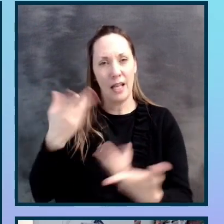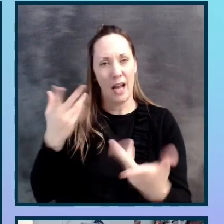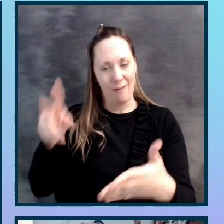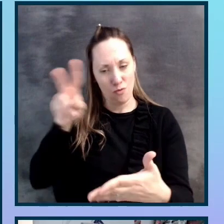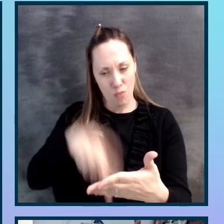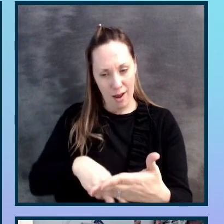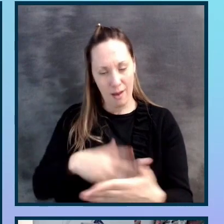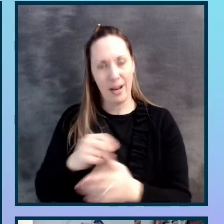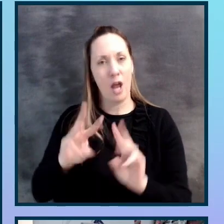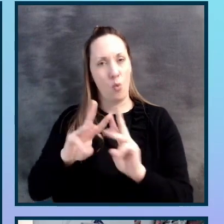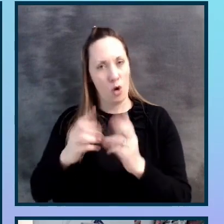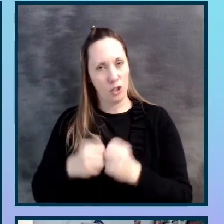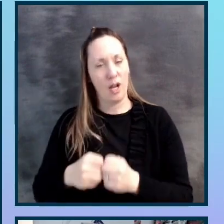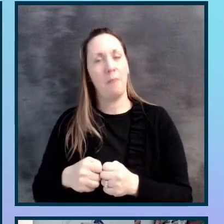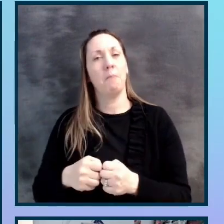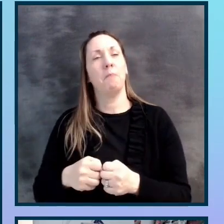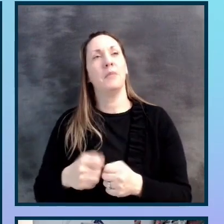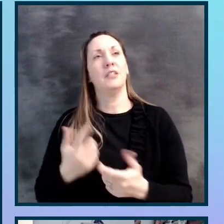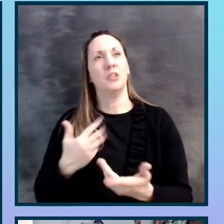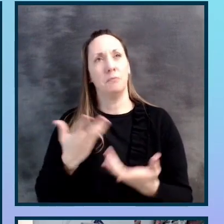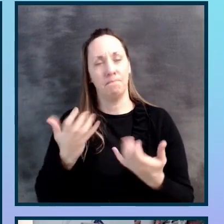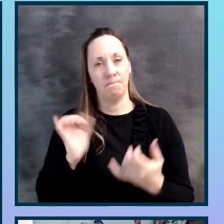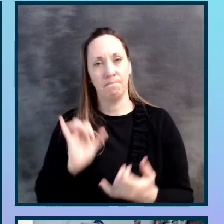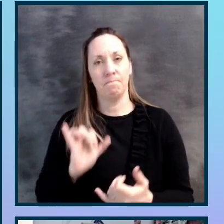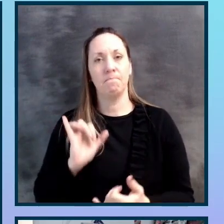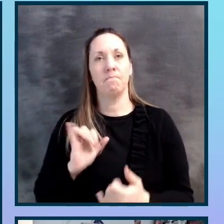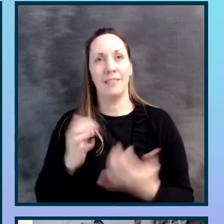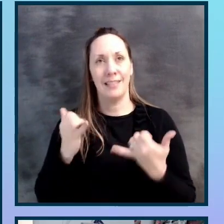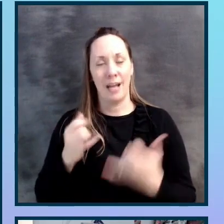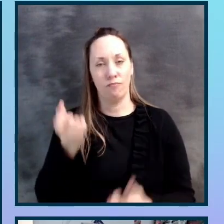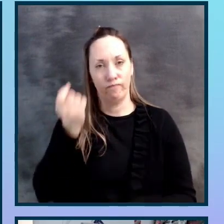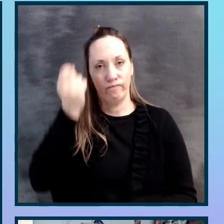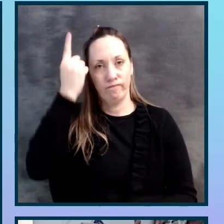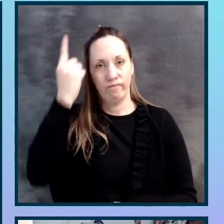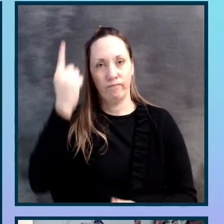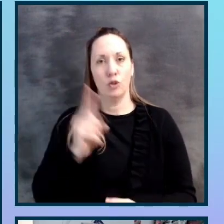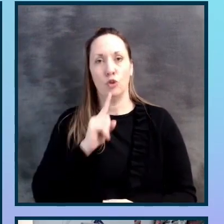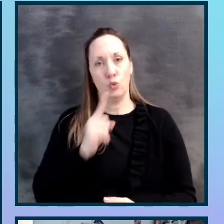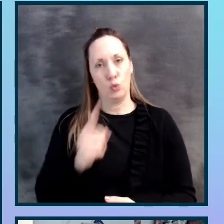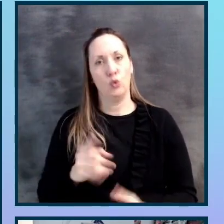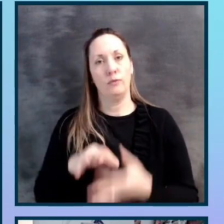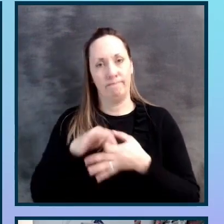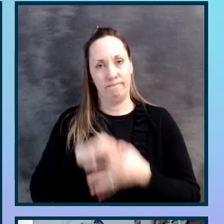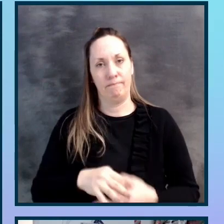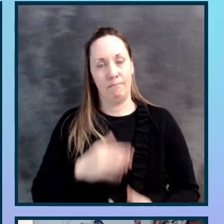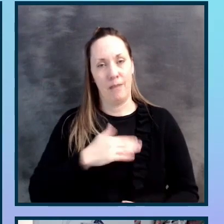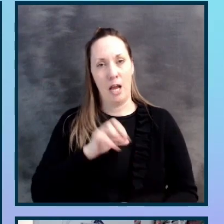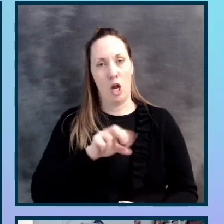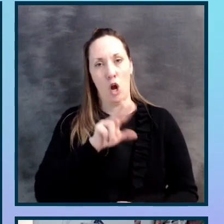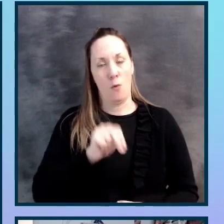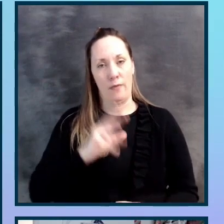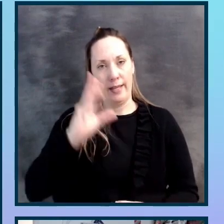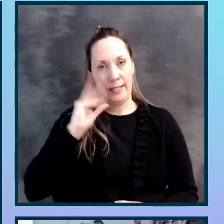I've come to appreciate and understand how true this is through my own experience. Planning and designing for accessibility